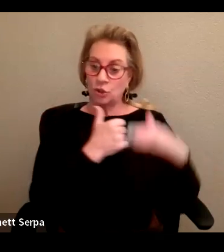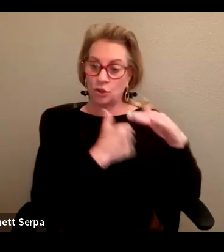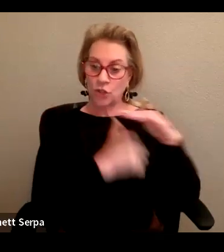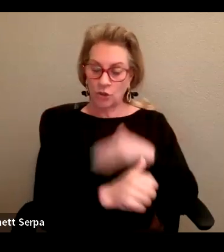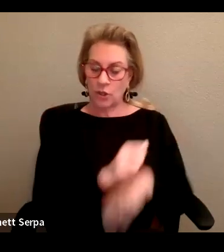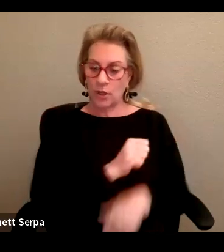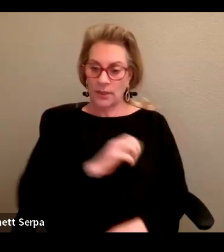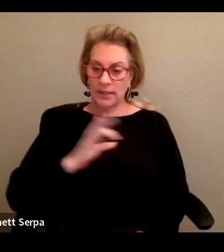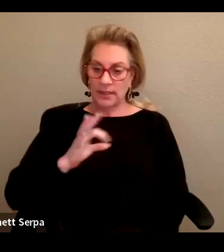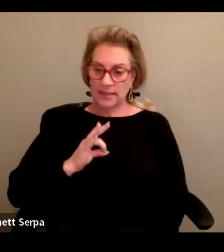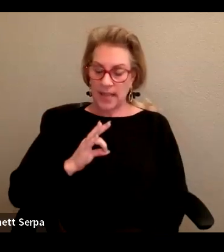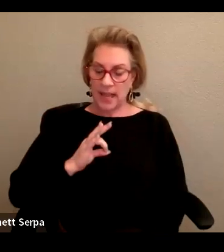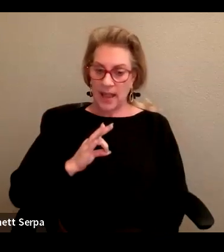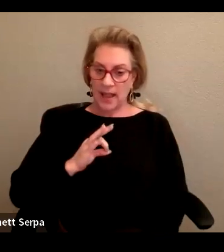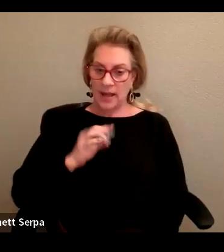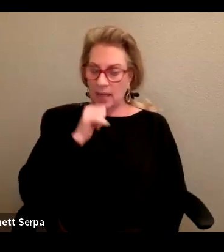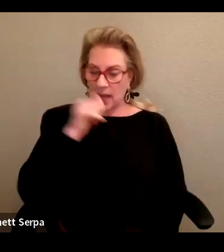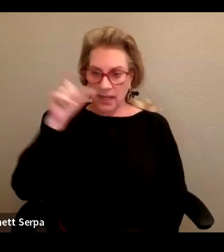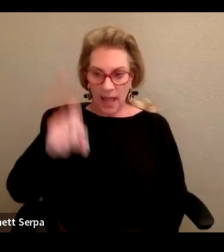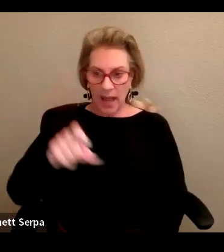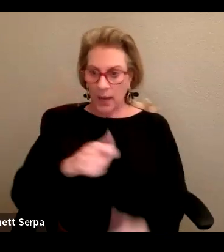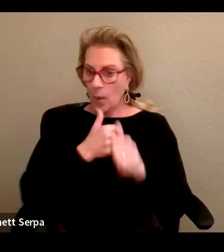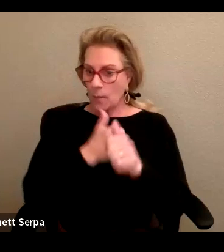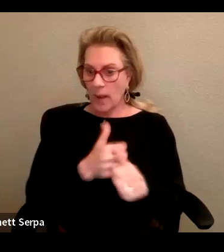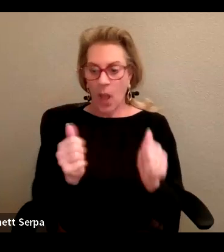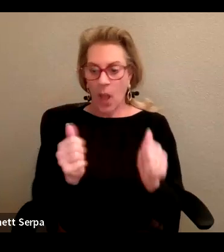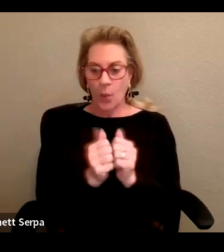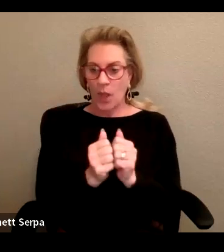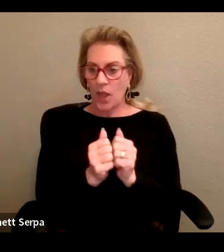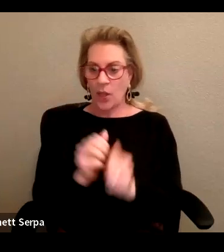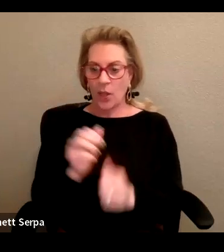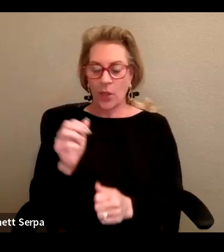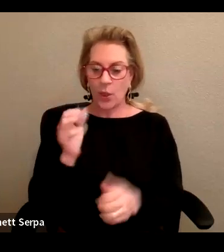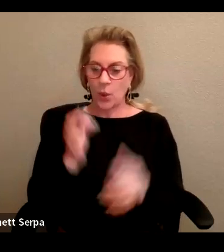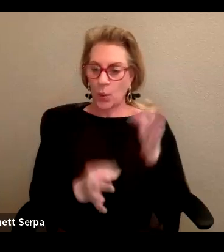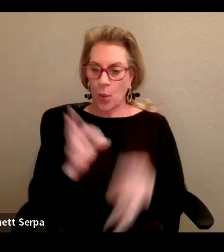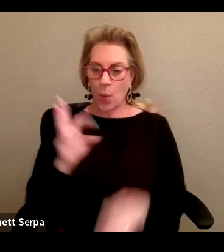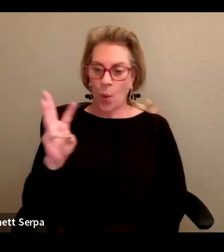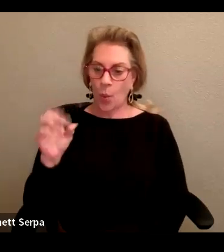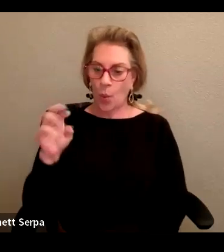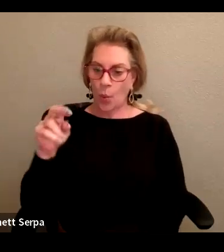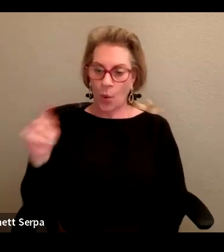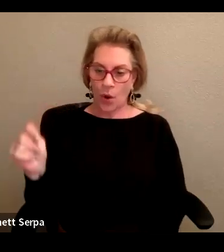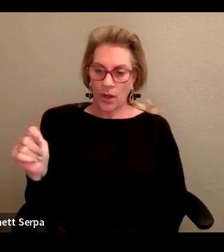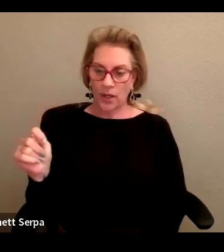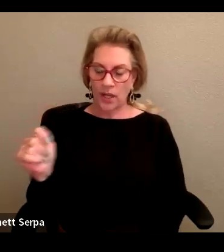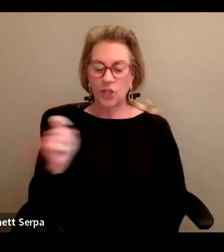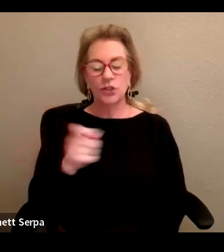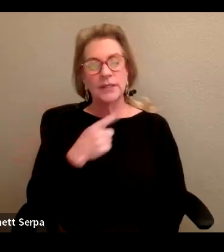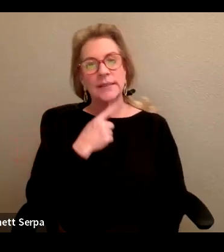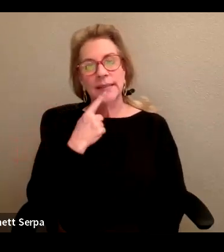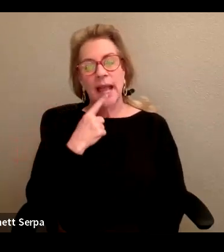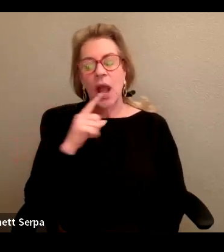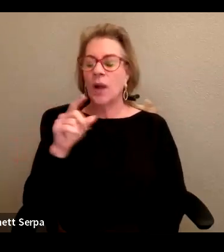immediately comply with a Judicial warrant as a Judicial I should say judicial subpoena as a